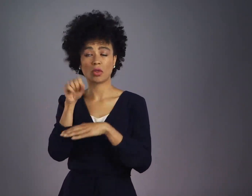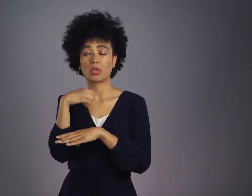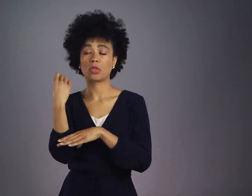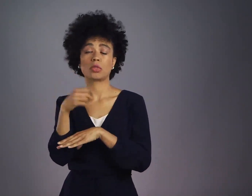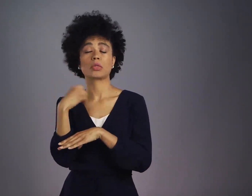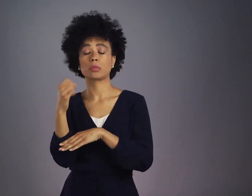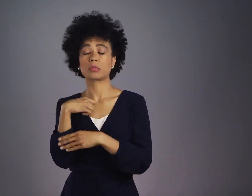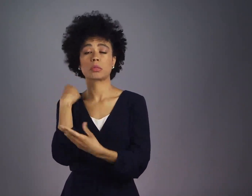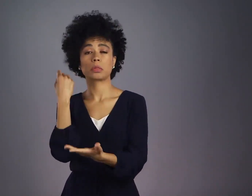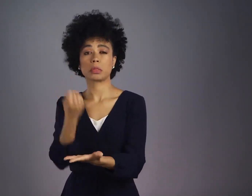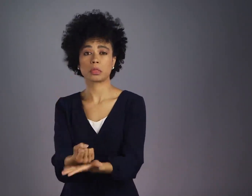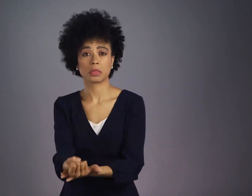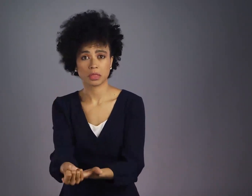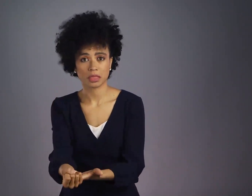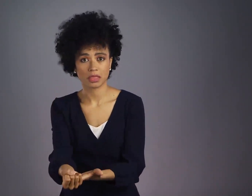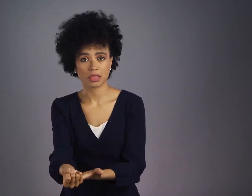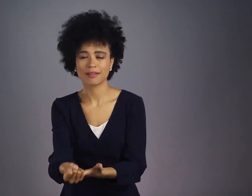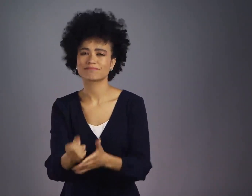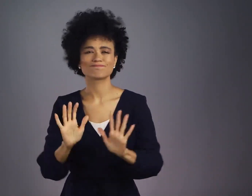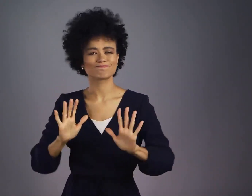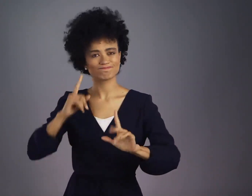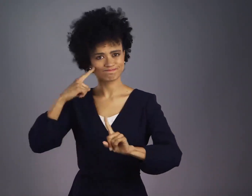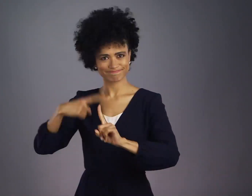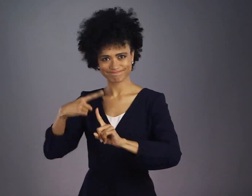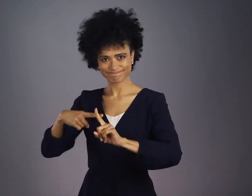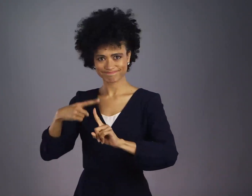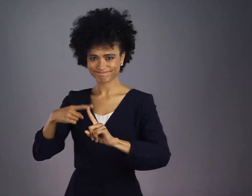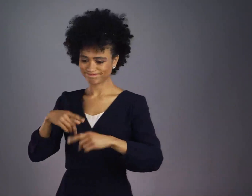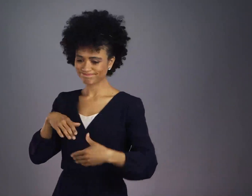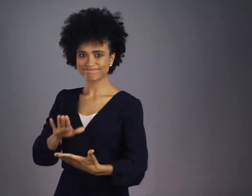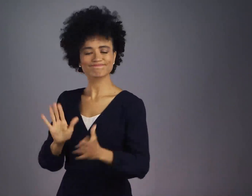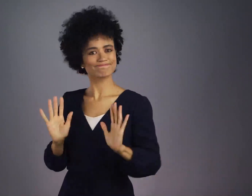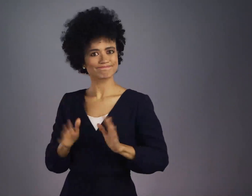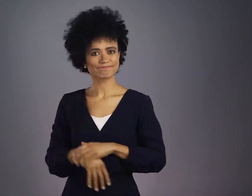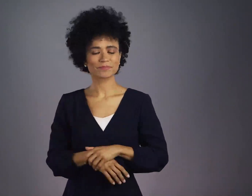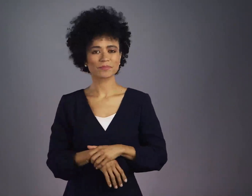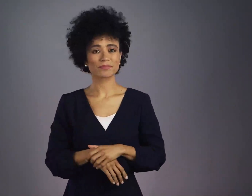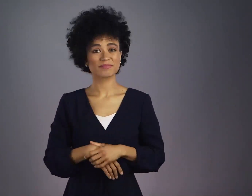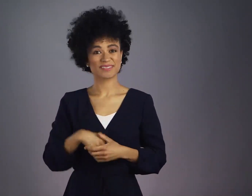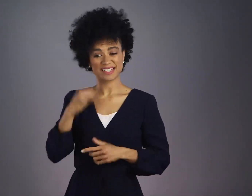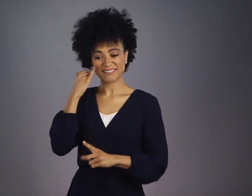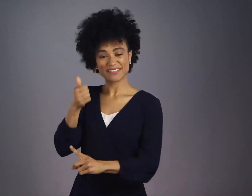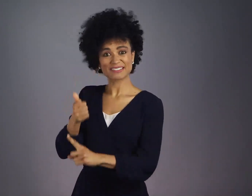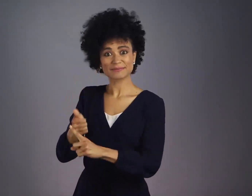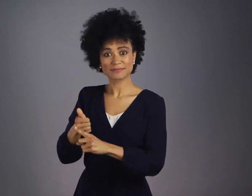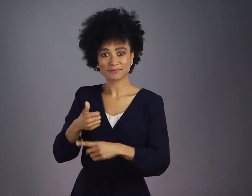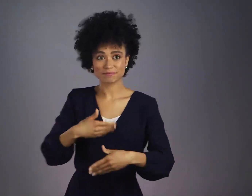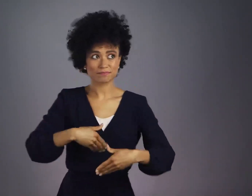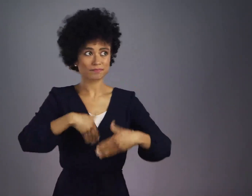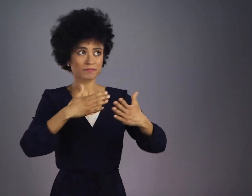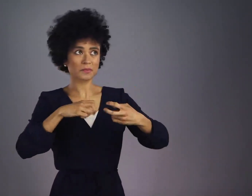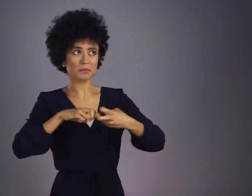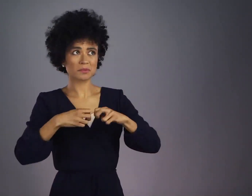Cheerfully see him through more sprees. Talk about his condition or this book only when he raises the issue.